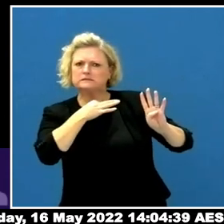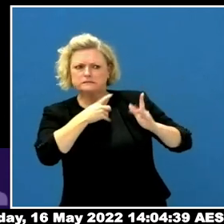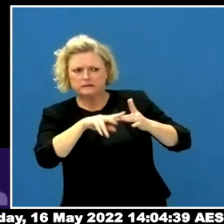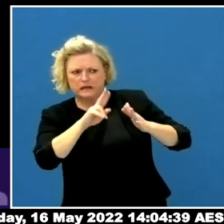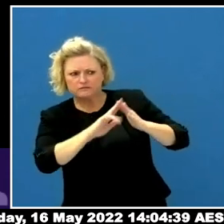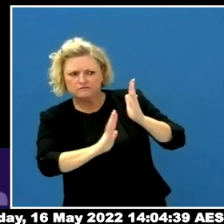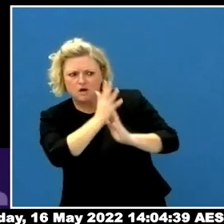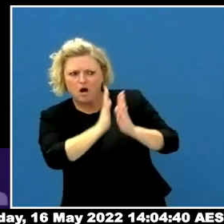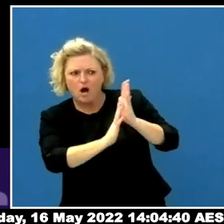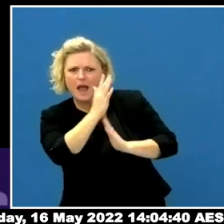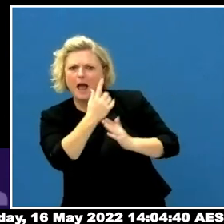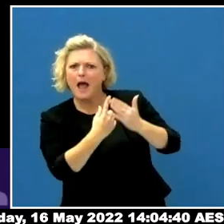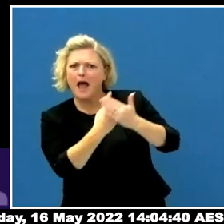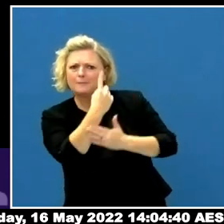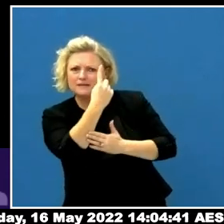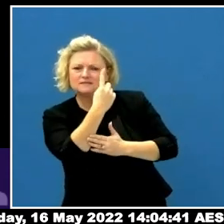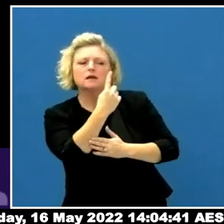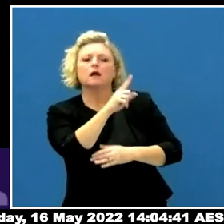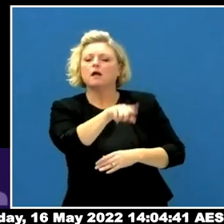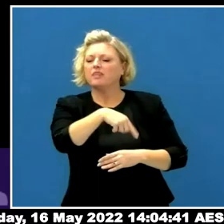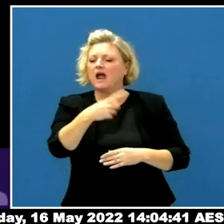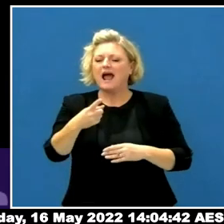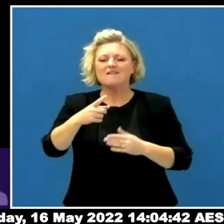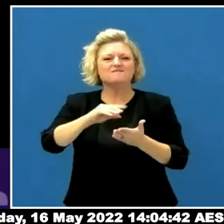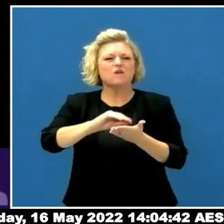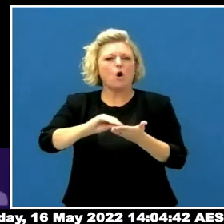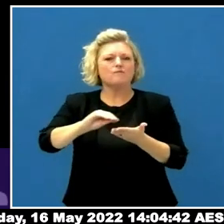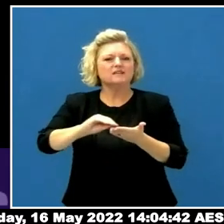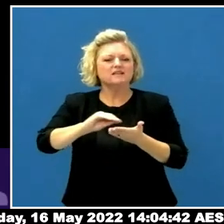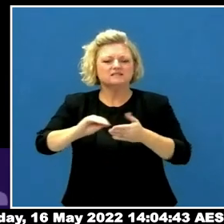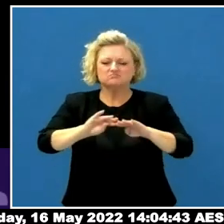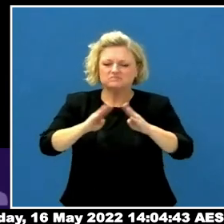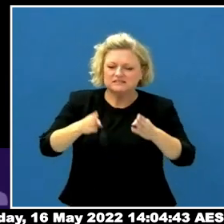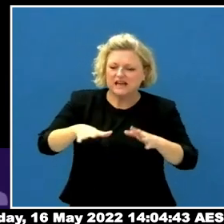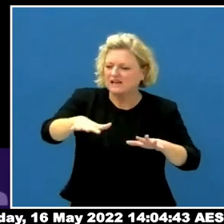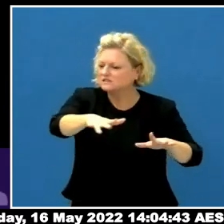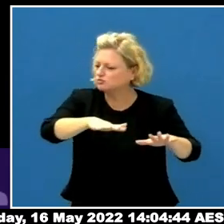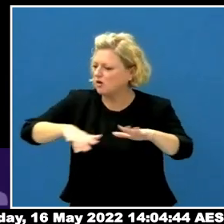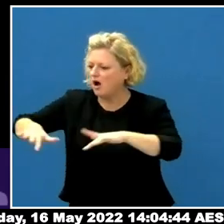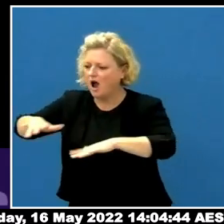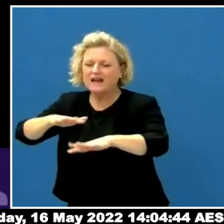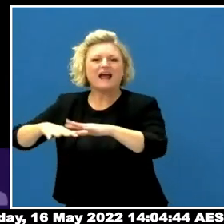room. And there was no exit signs, there was no other windows, there was no other doors.